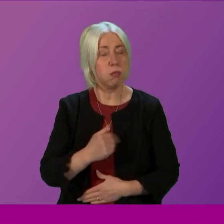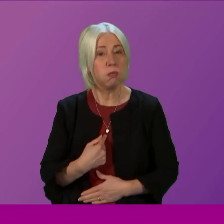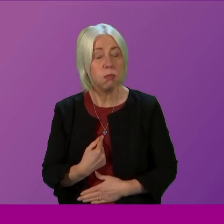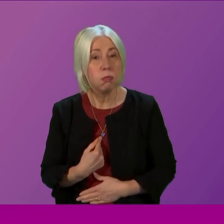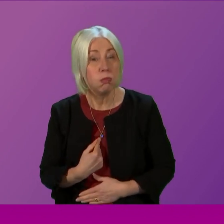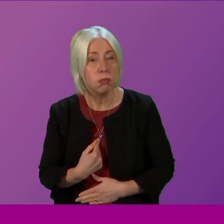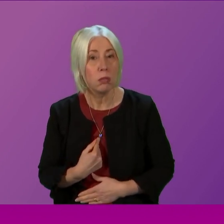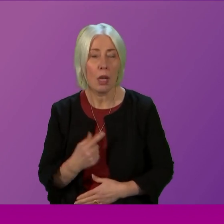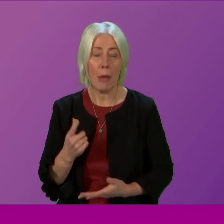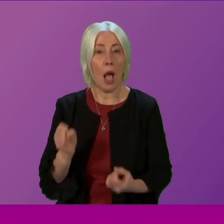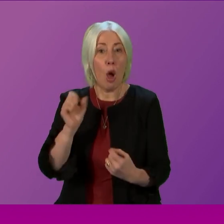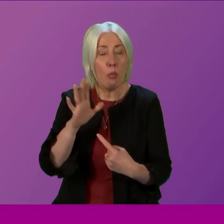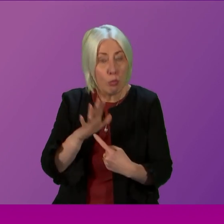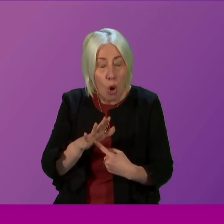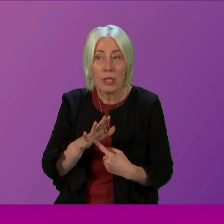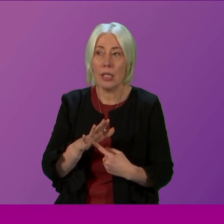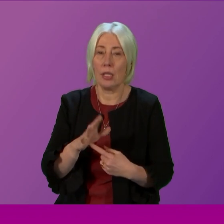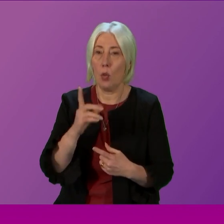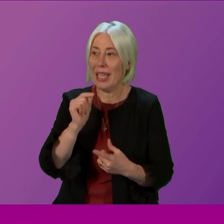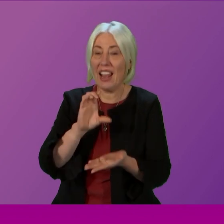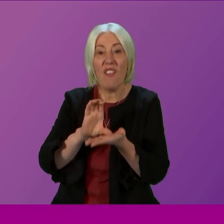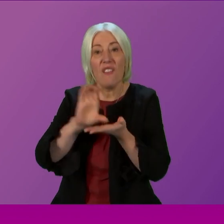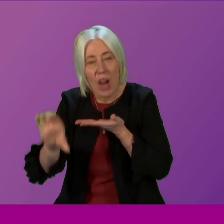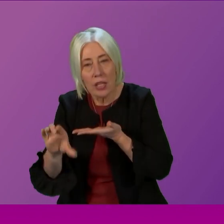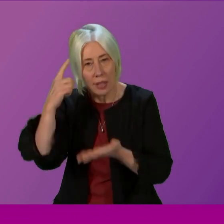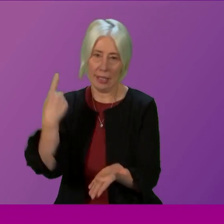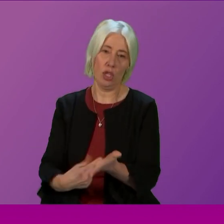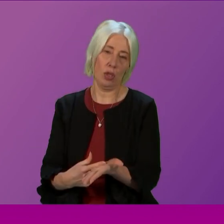it is important that we can fund the decisions that we take. First,